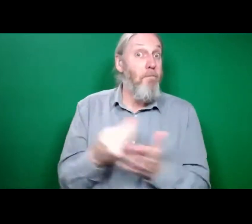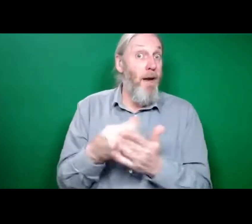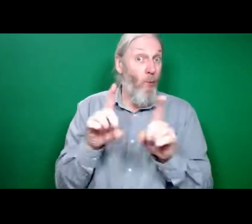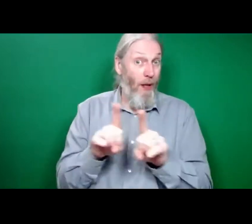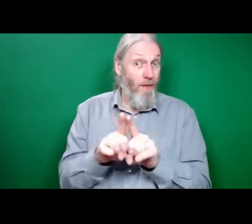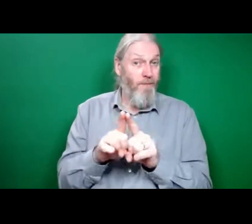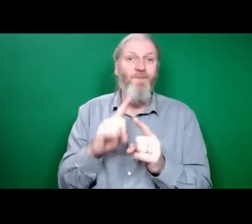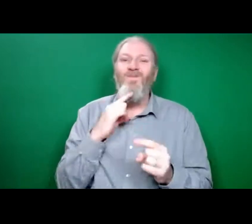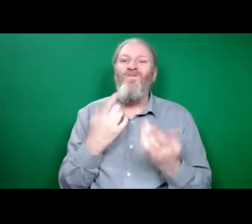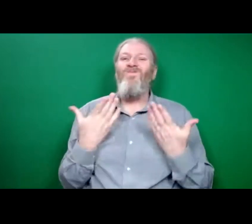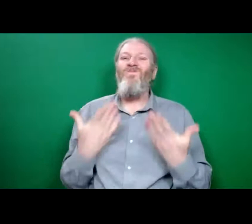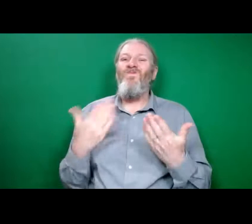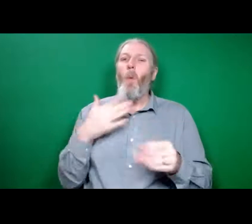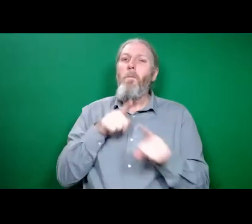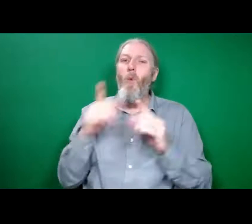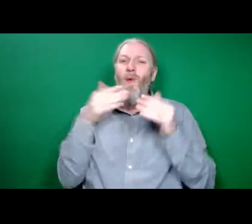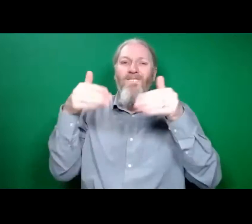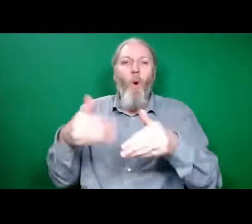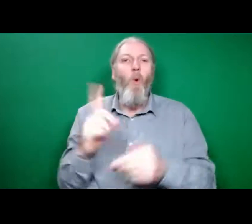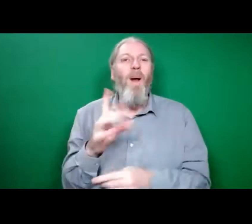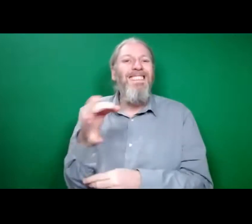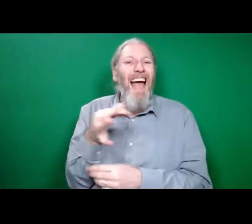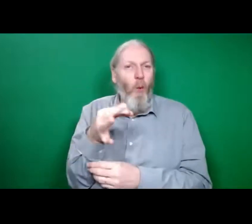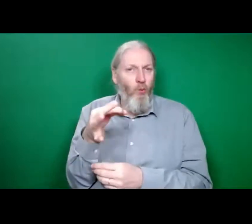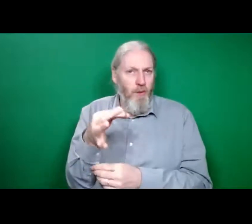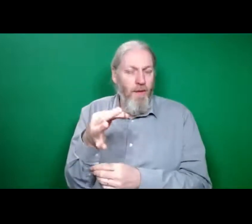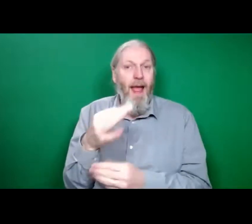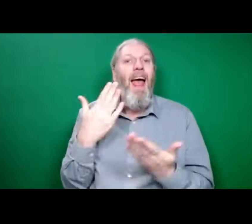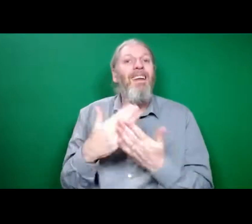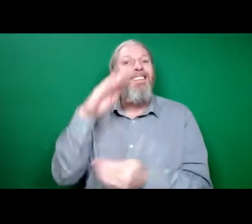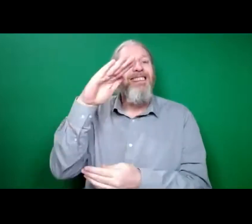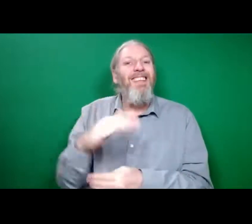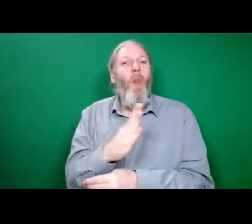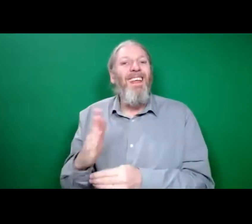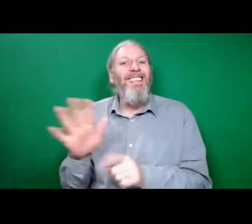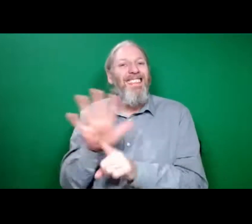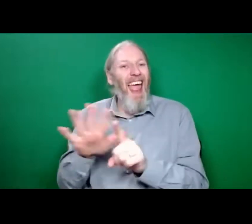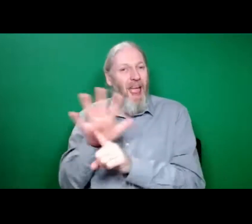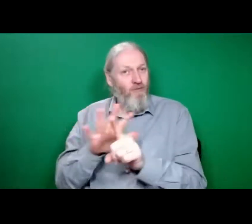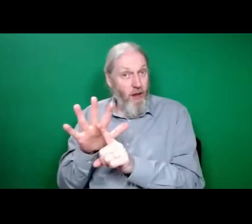in helping to regenerate high streets up and down the country and that's something that we recognise at Arts Council.